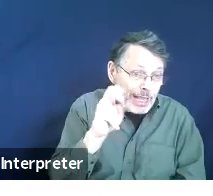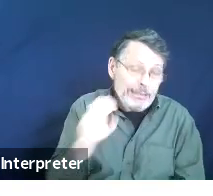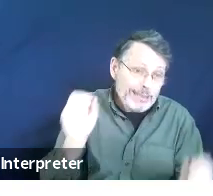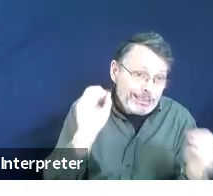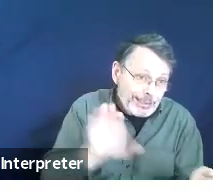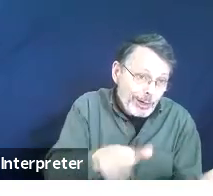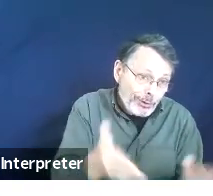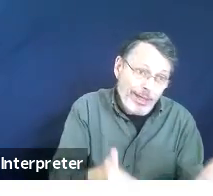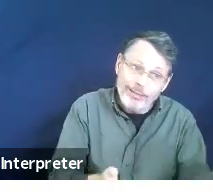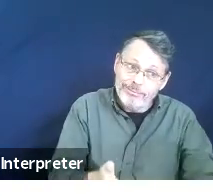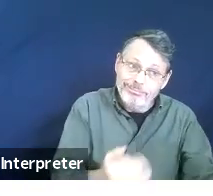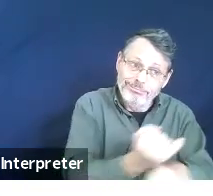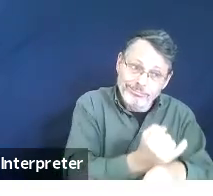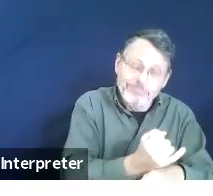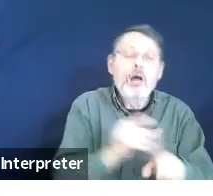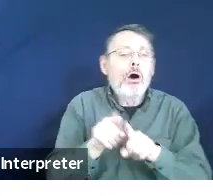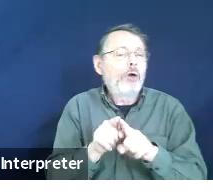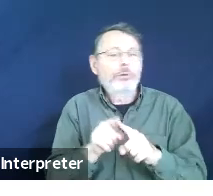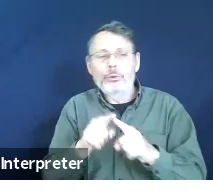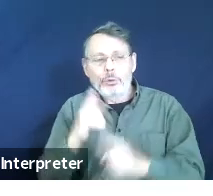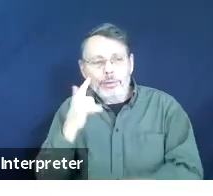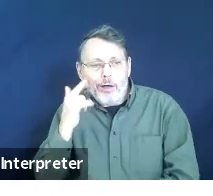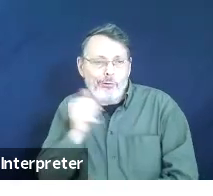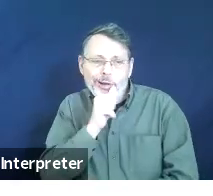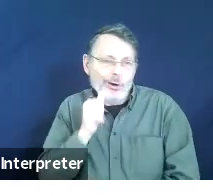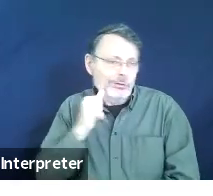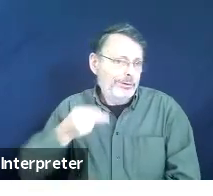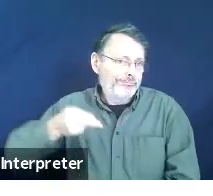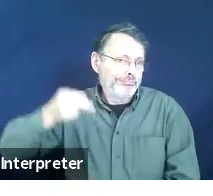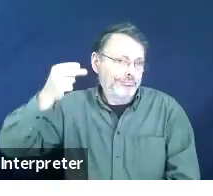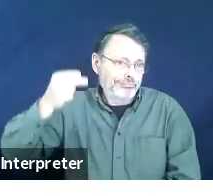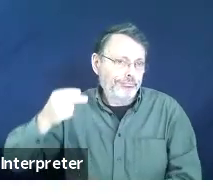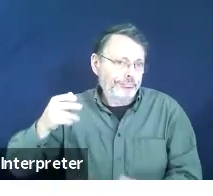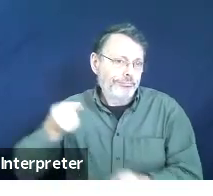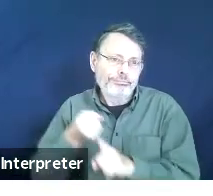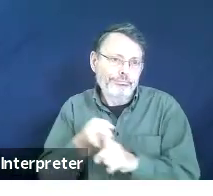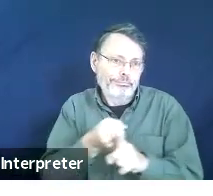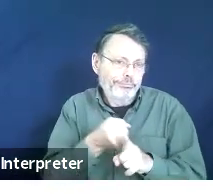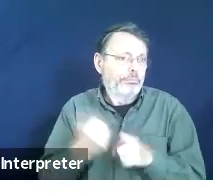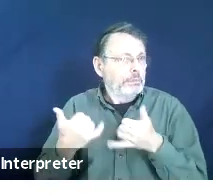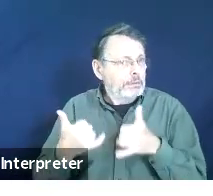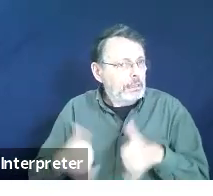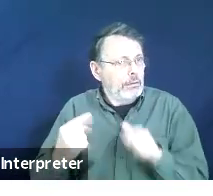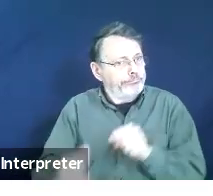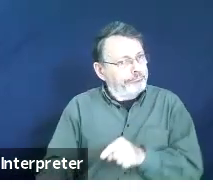all the way to California and Arizona, which are still, you know, struggling through the impacts